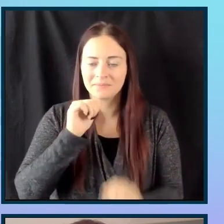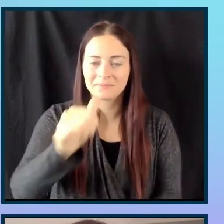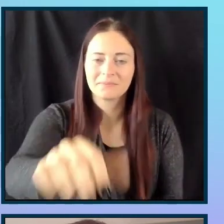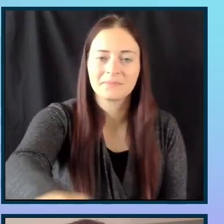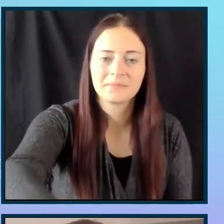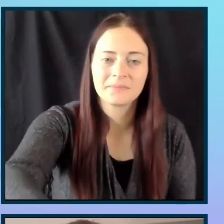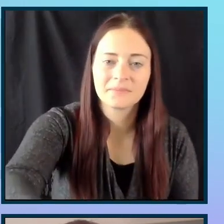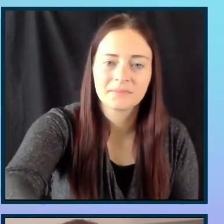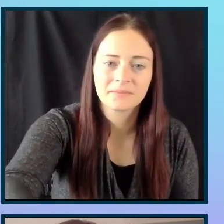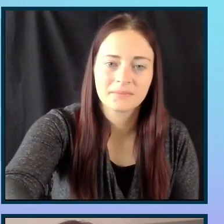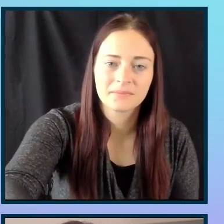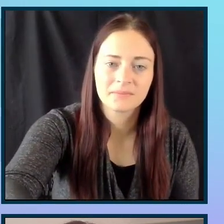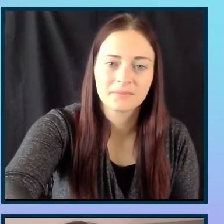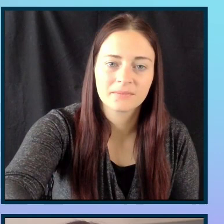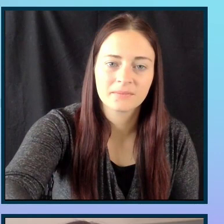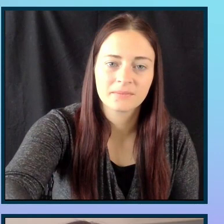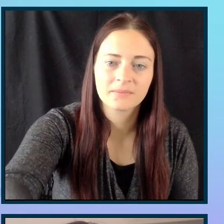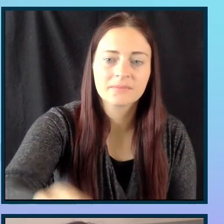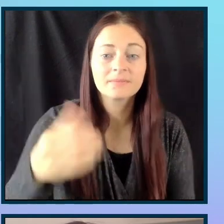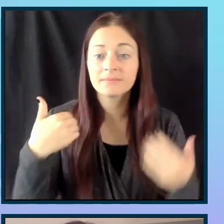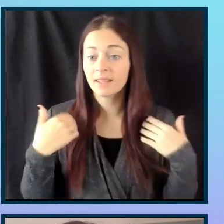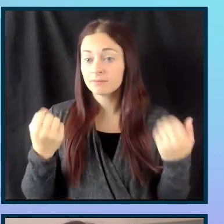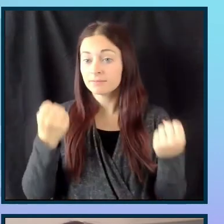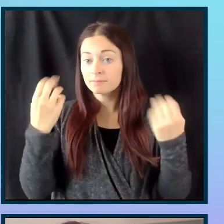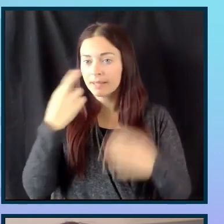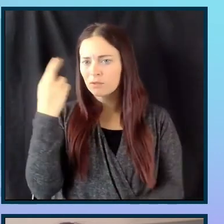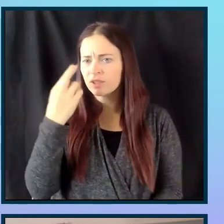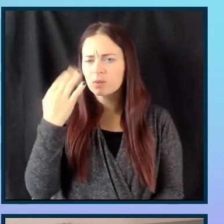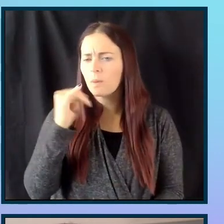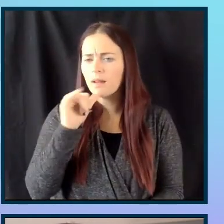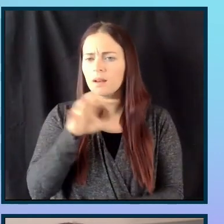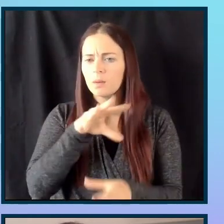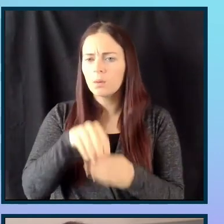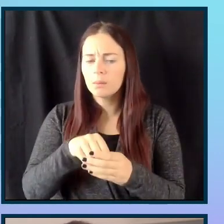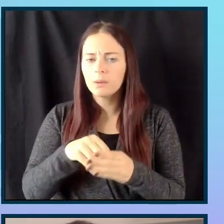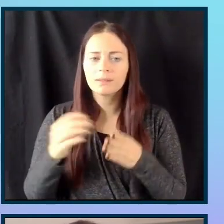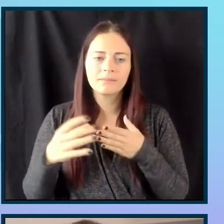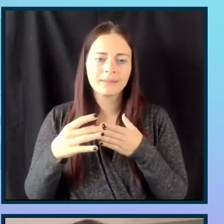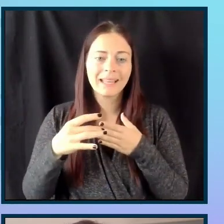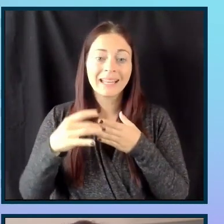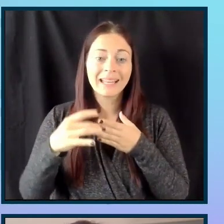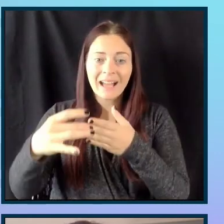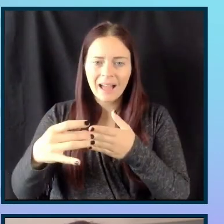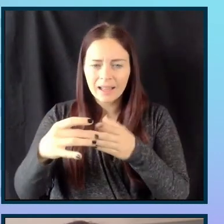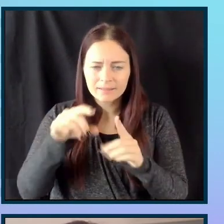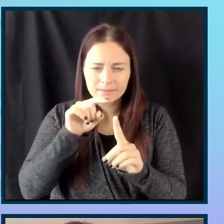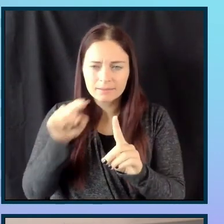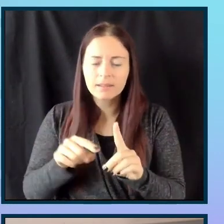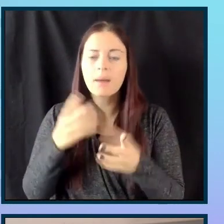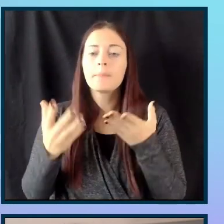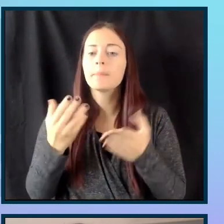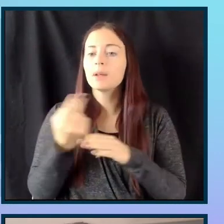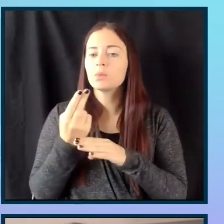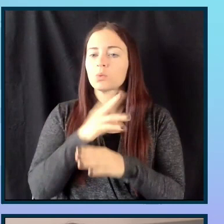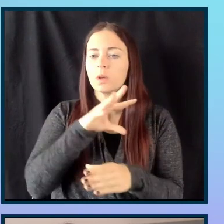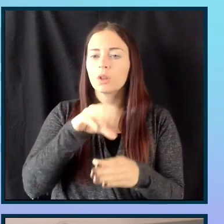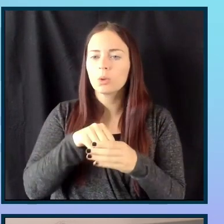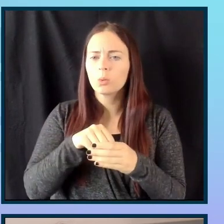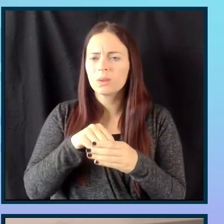There are reasons for that. For example, guidance might be used to include things that are difficult to test consistently,